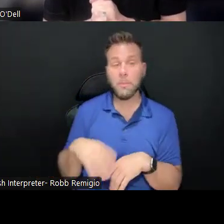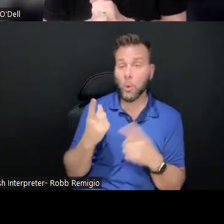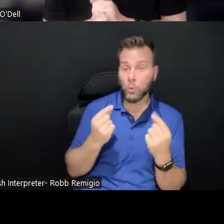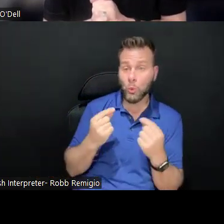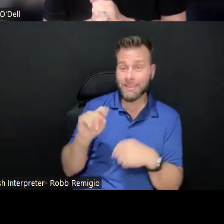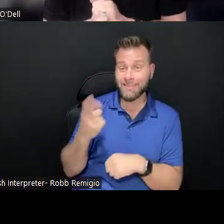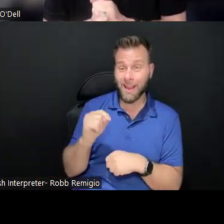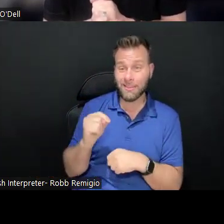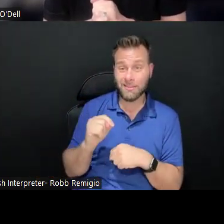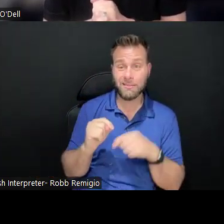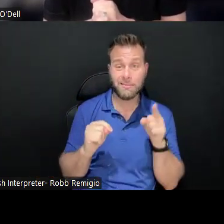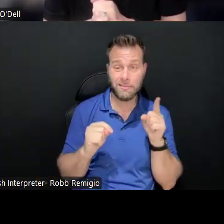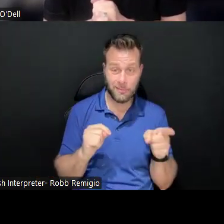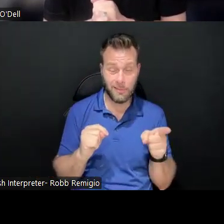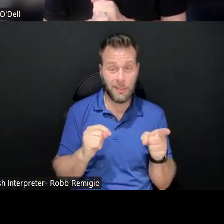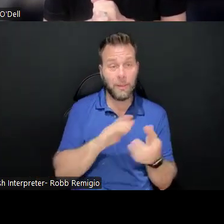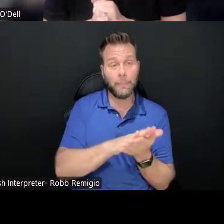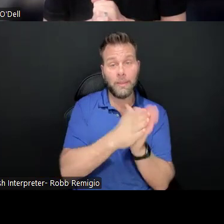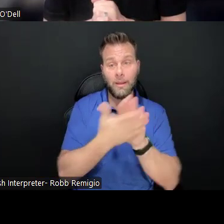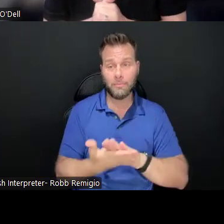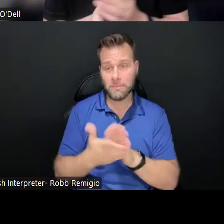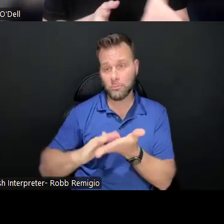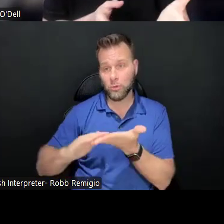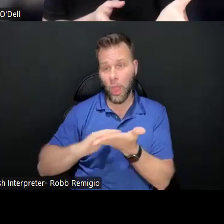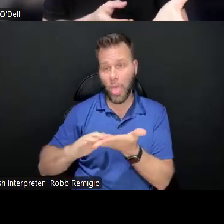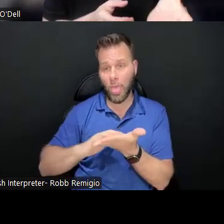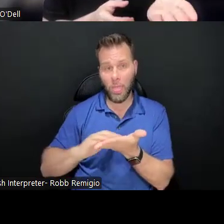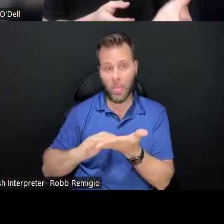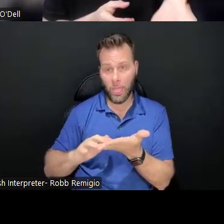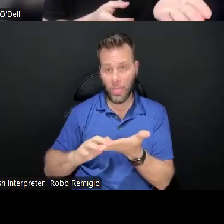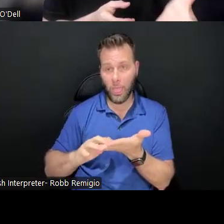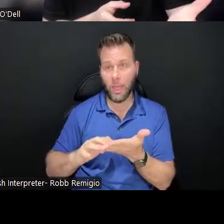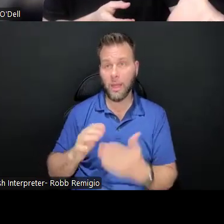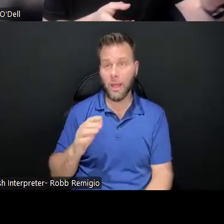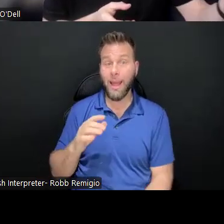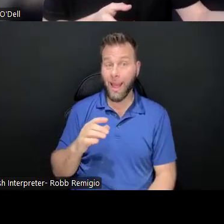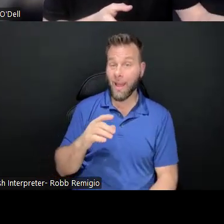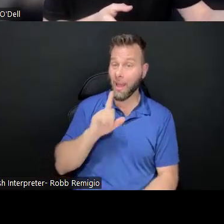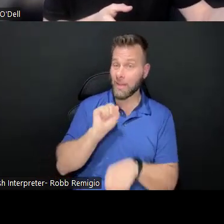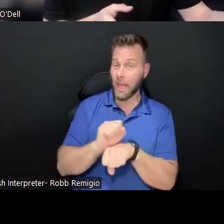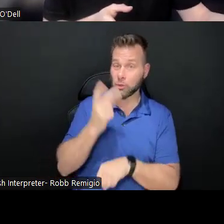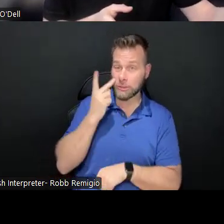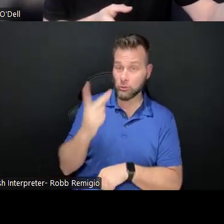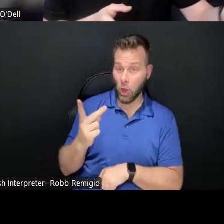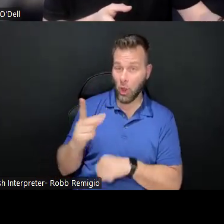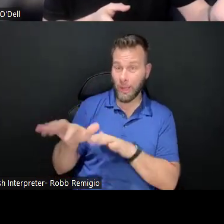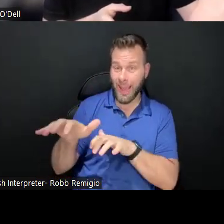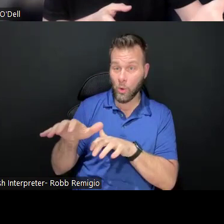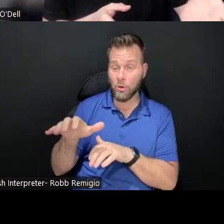about this than I can, but it is helpful to take text input and convert it into a refreshing I have seen it used with CART